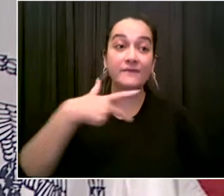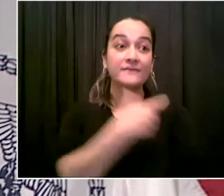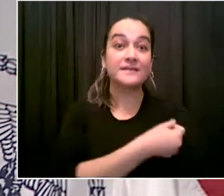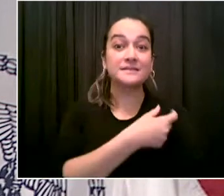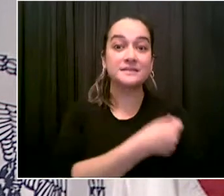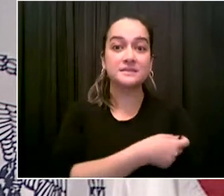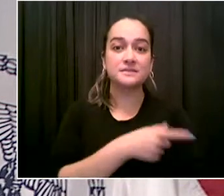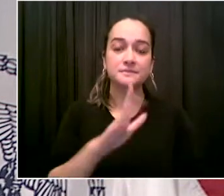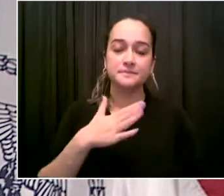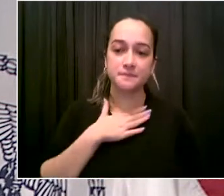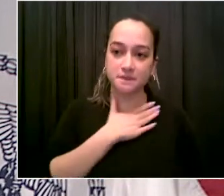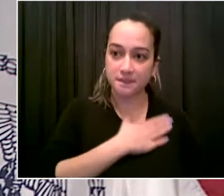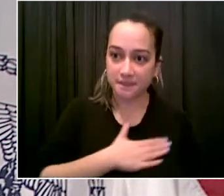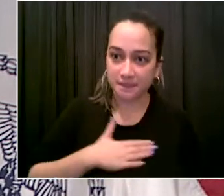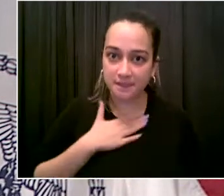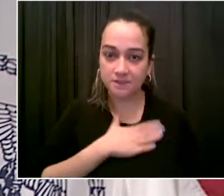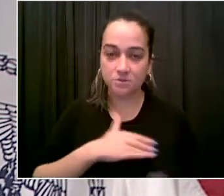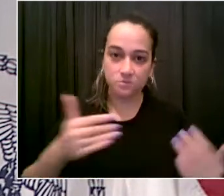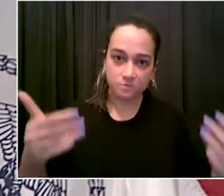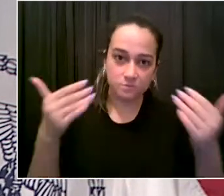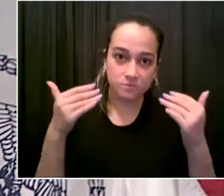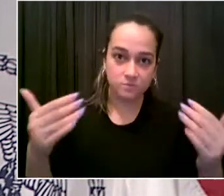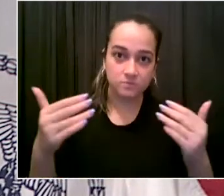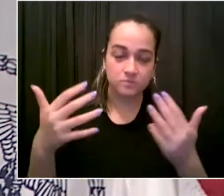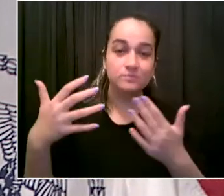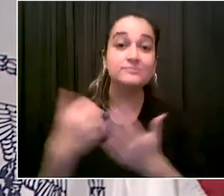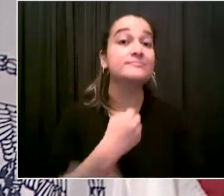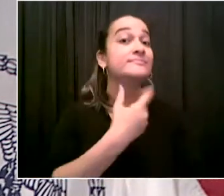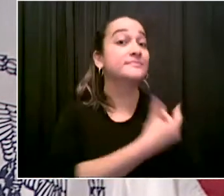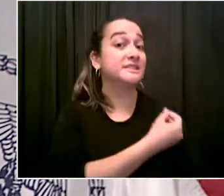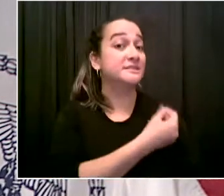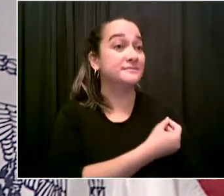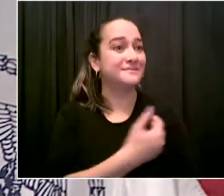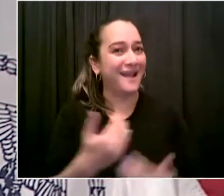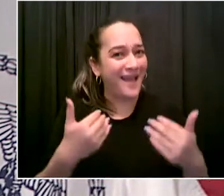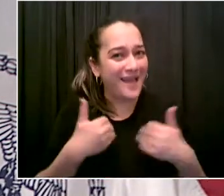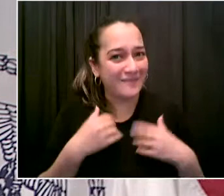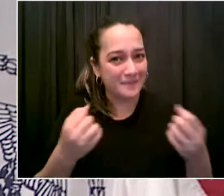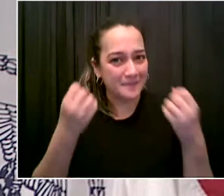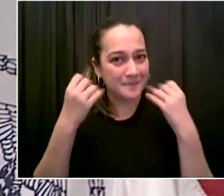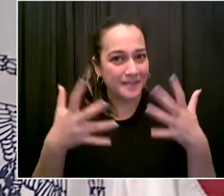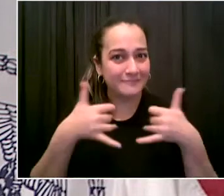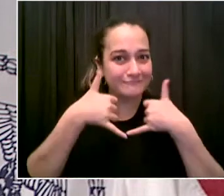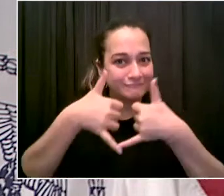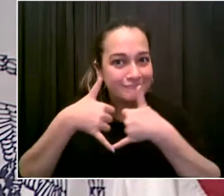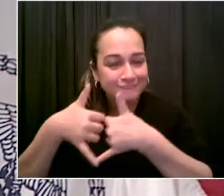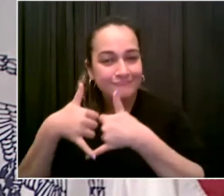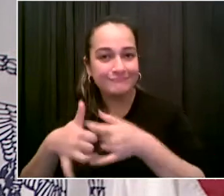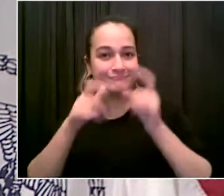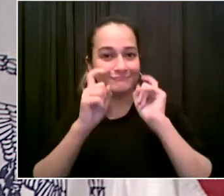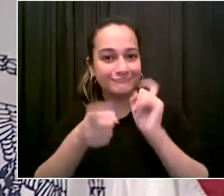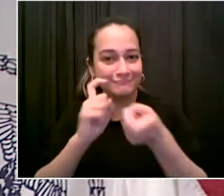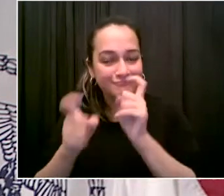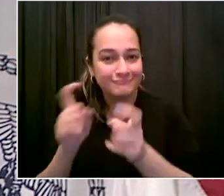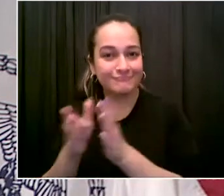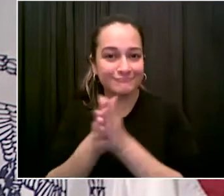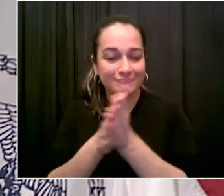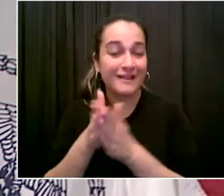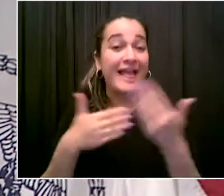FROM DAONE. HELP S UEVERYONE IF YOU HAVE NOT GOTTEN VACCINATED. THIS IS THE EASIEST TIME IN THE ENTIRE HISTORY OF THIS VACCINATION